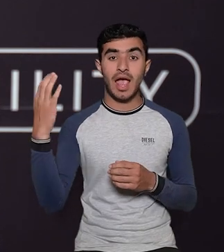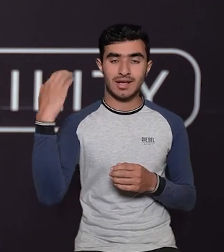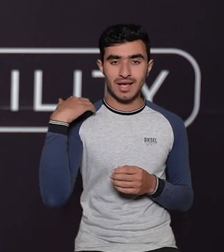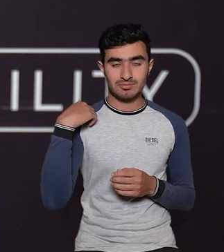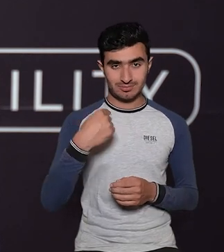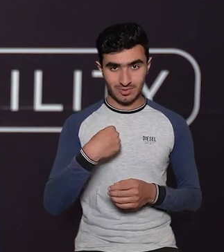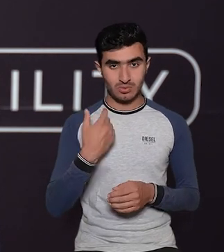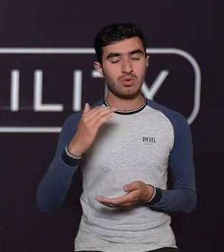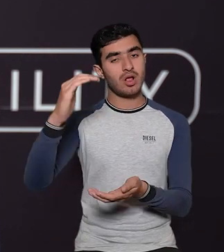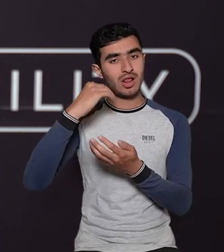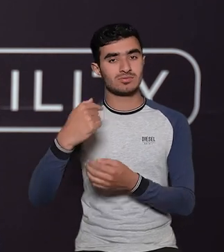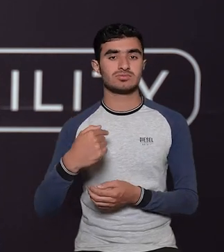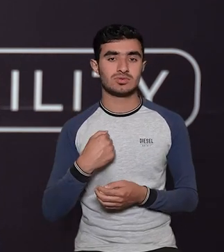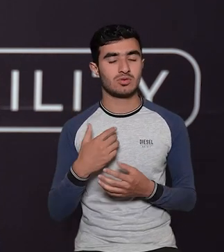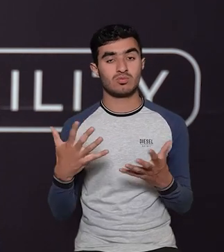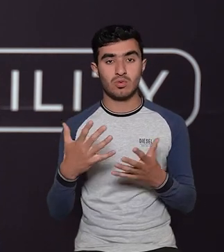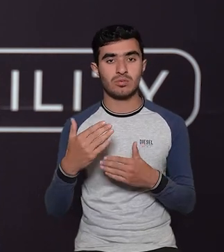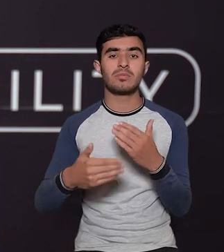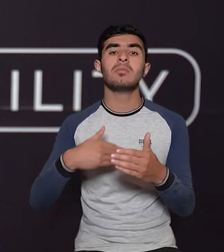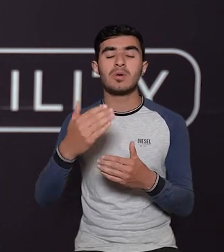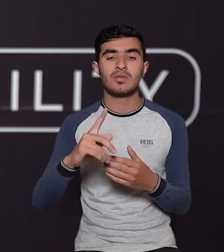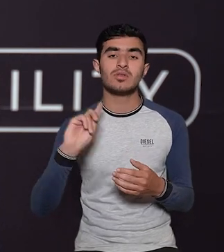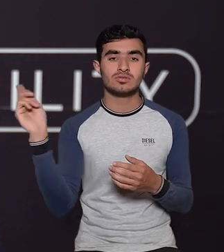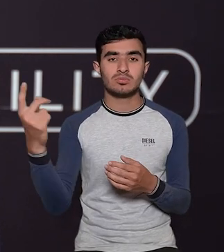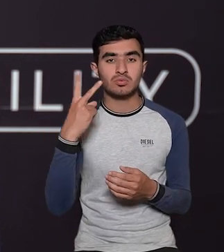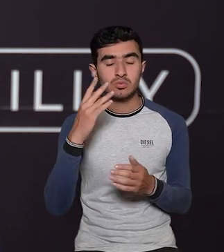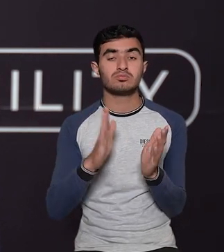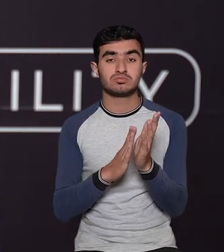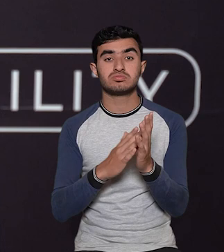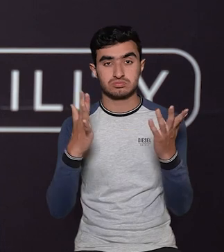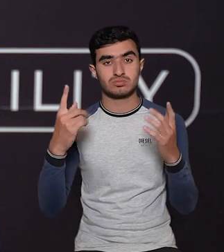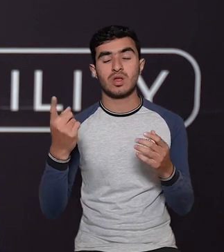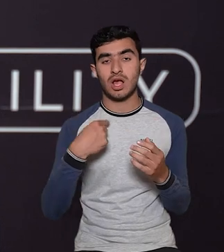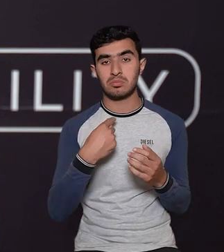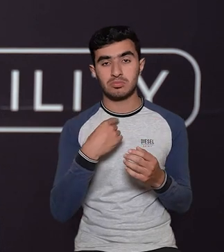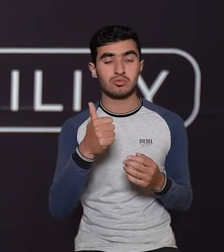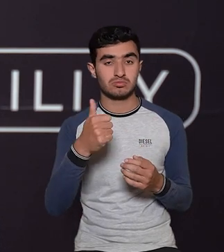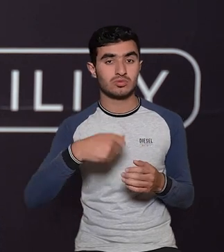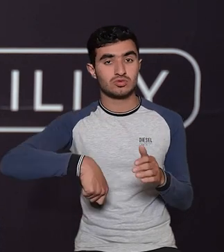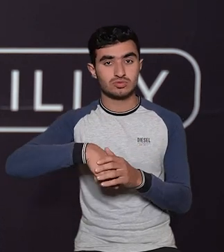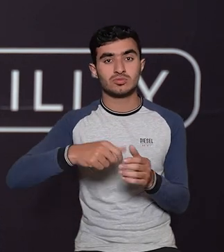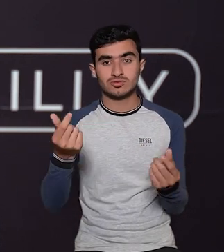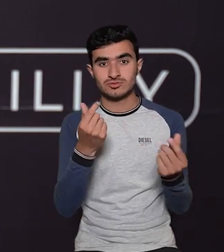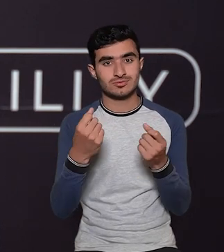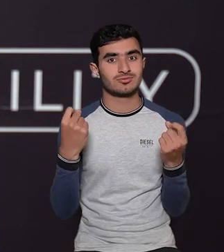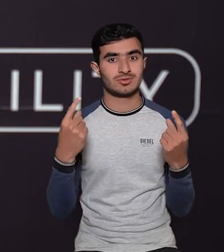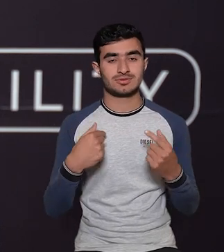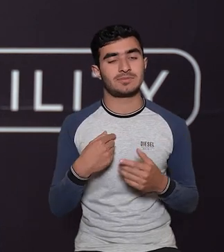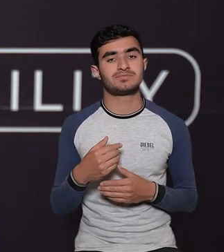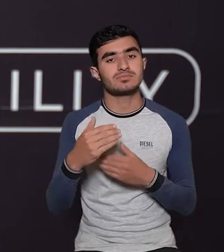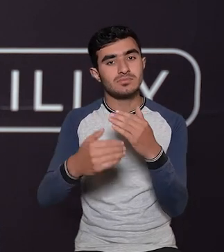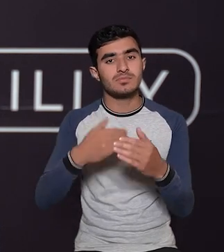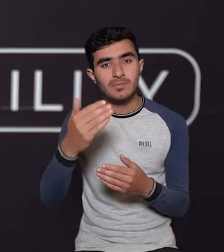I was given Football Trophy on the Founder’s Day, from there I made an impact and I was